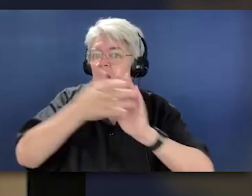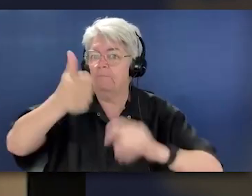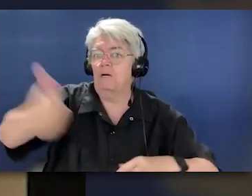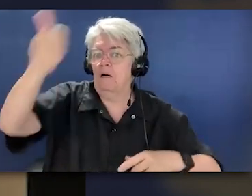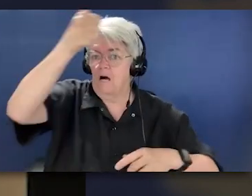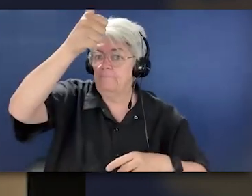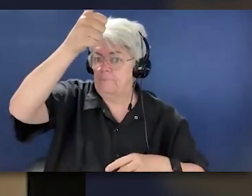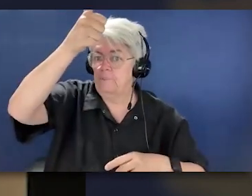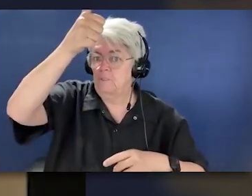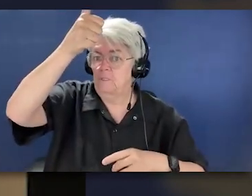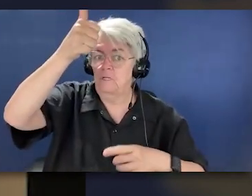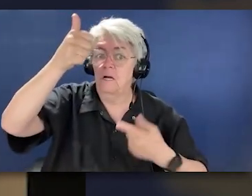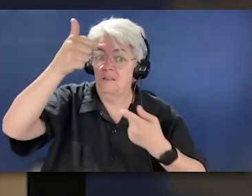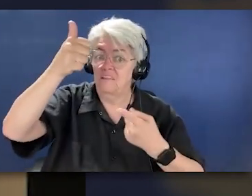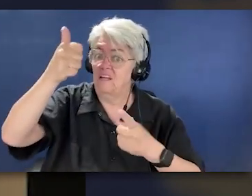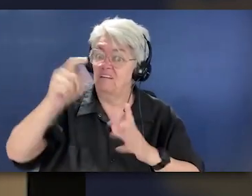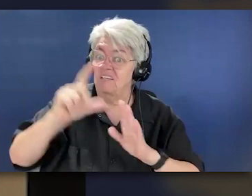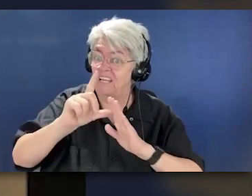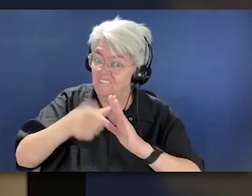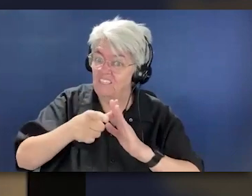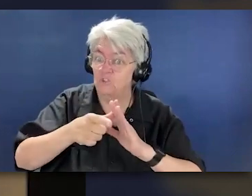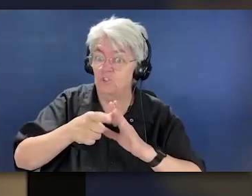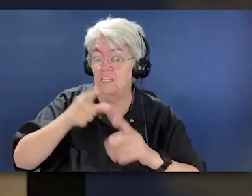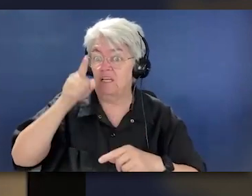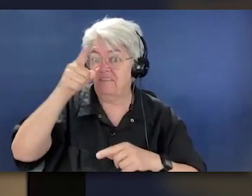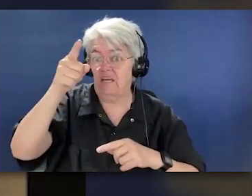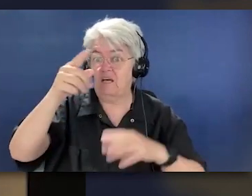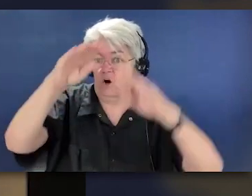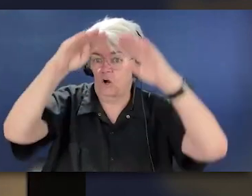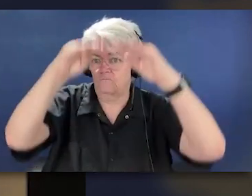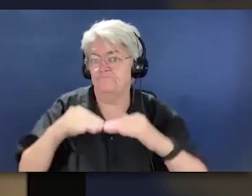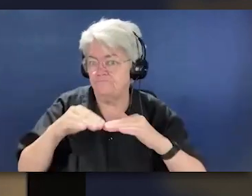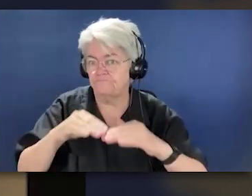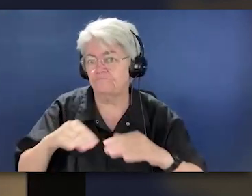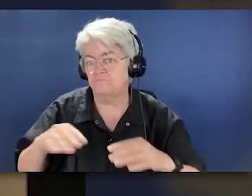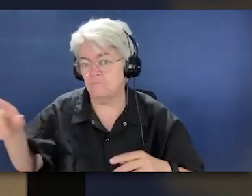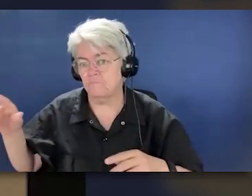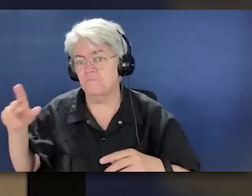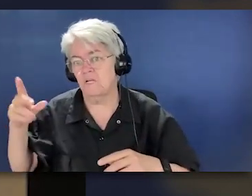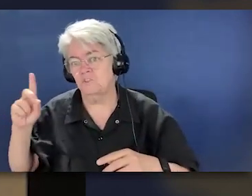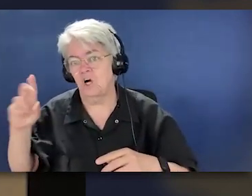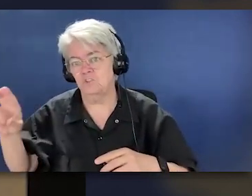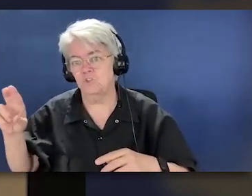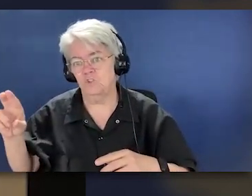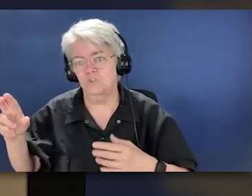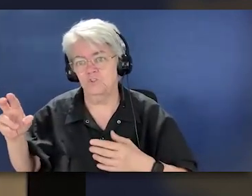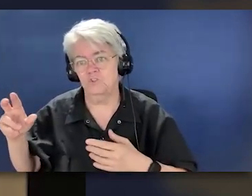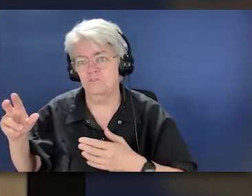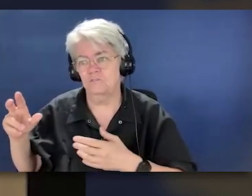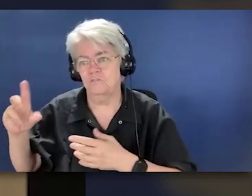may be at risk of having that flattened "here are the outputs" piece. So she’s trying to